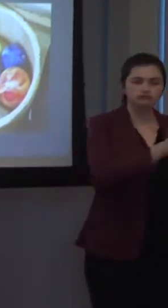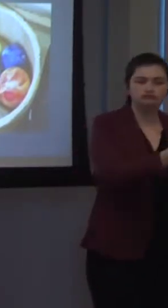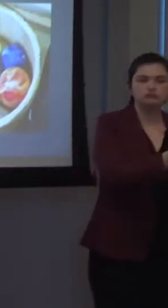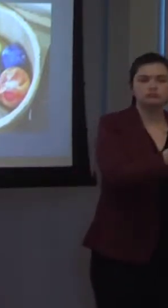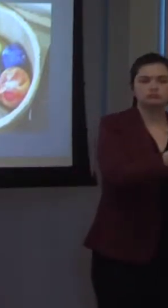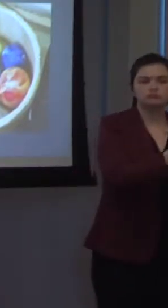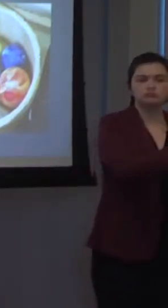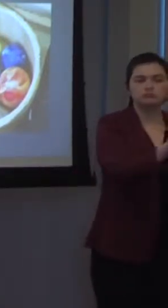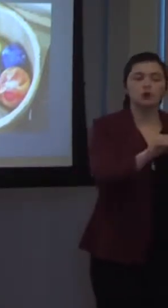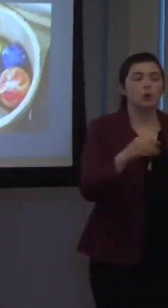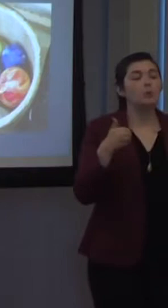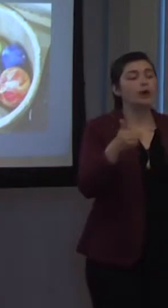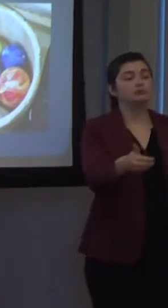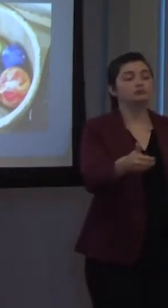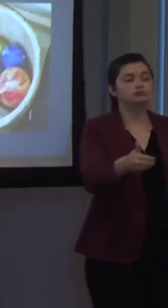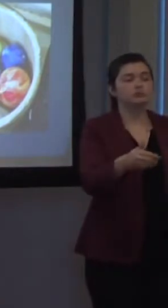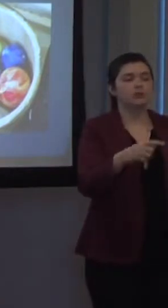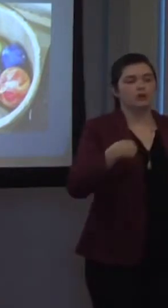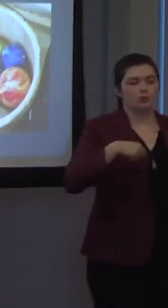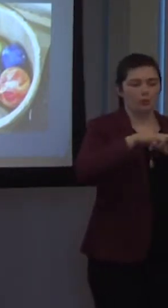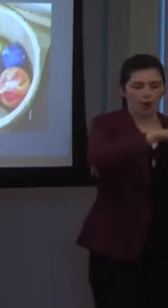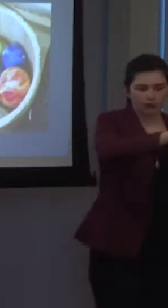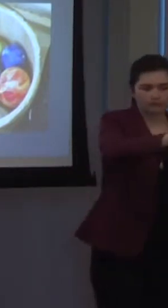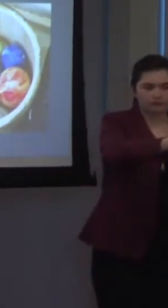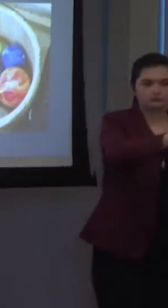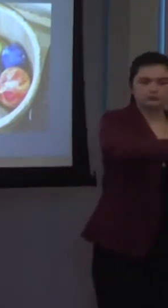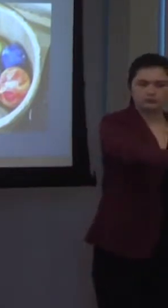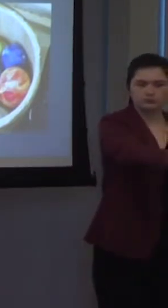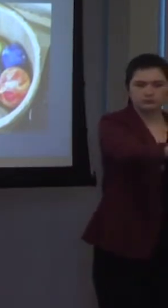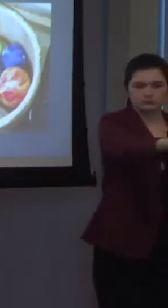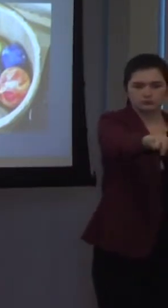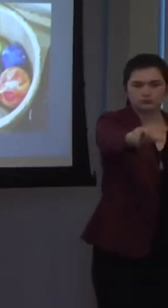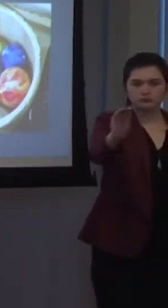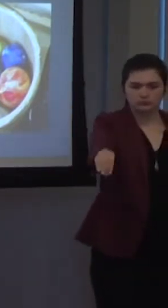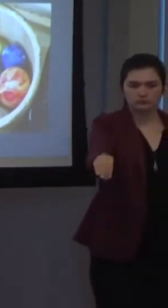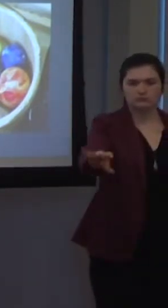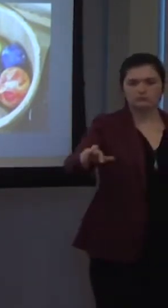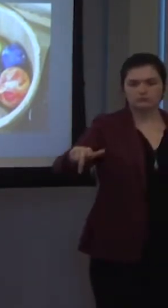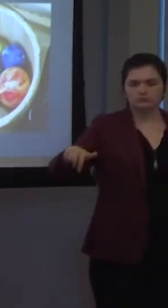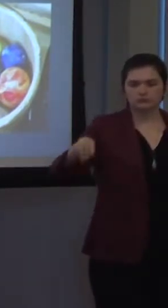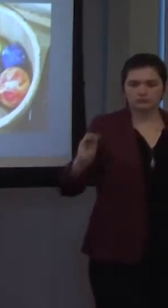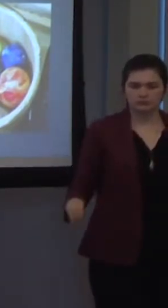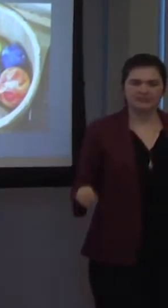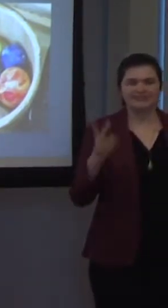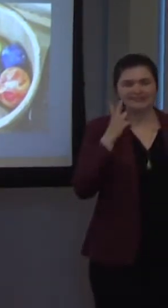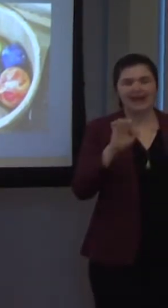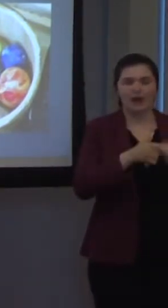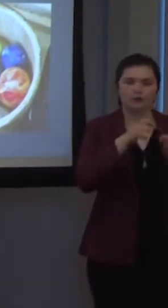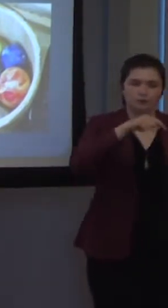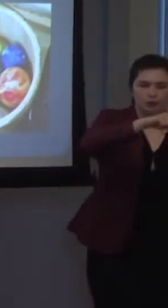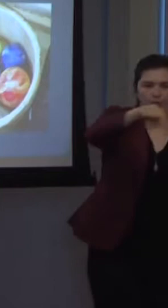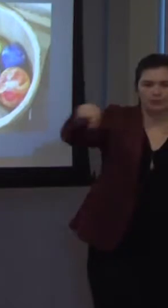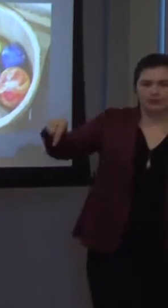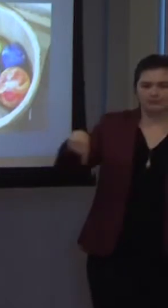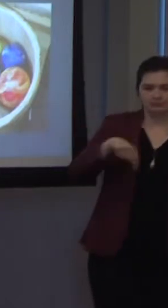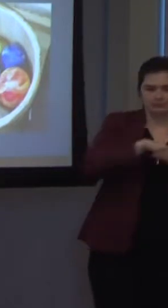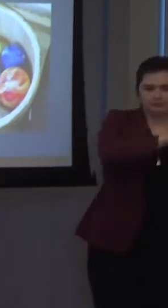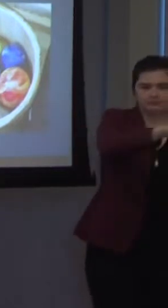then we'll say, all right guys, we're gonna walk a couple steps, and then, kind of, see how everything would rotate. You'll notice that,